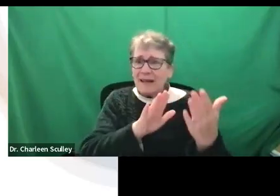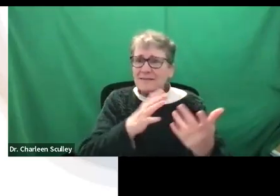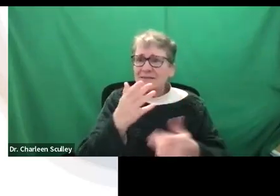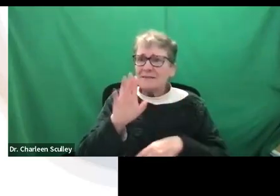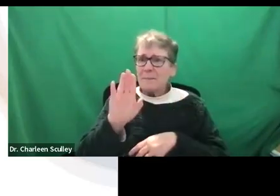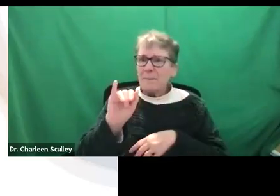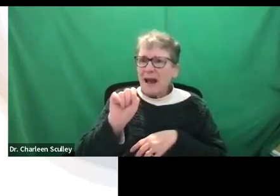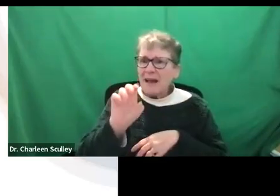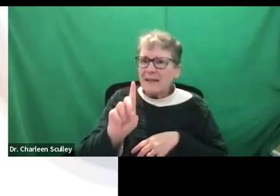deafness or understanding.